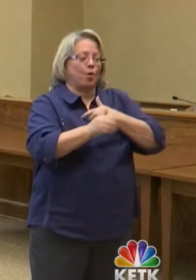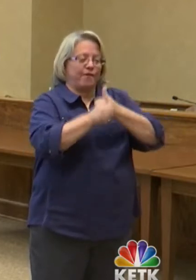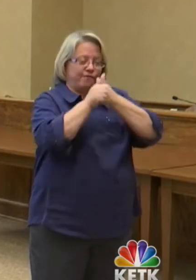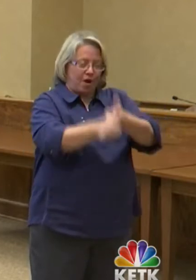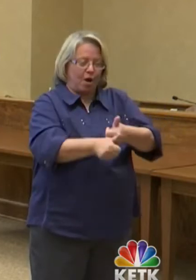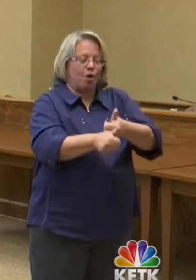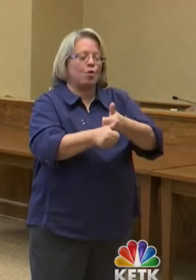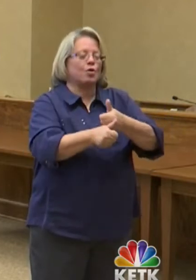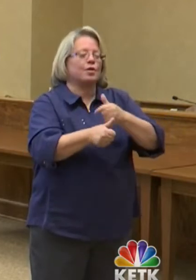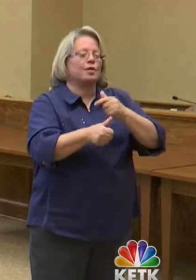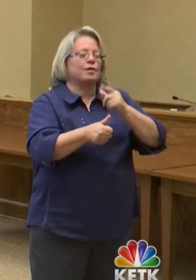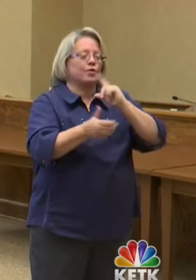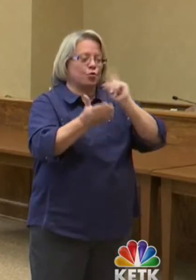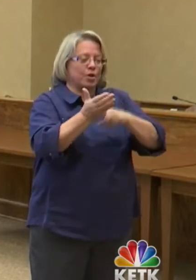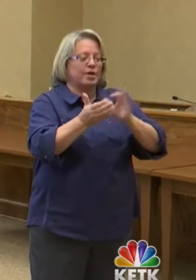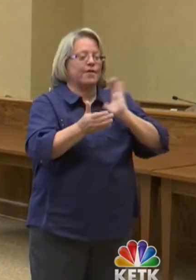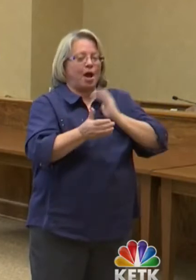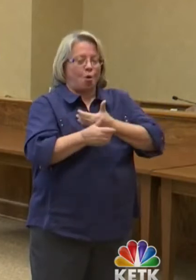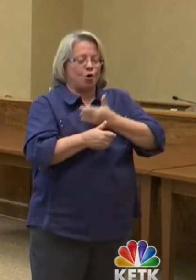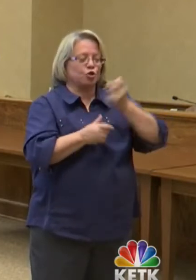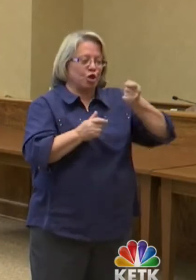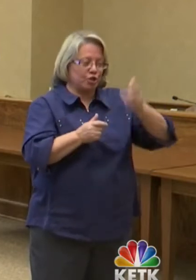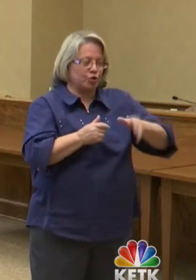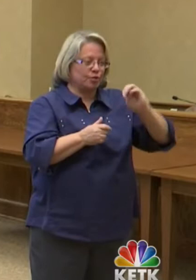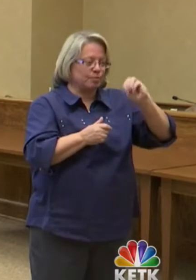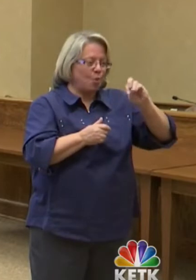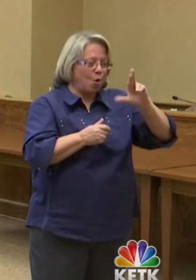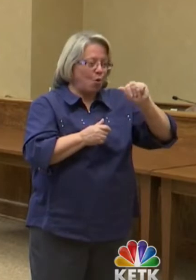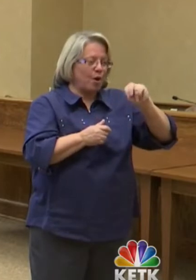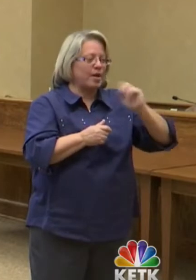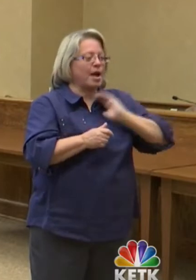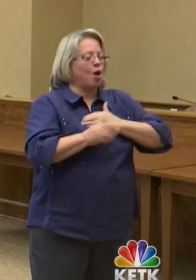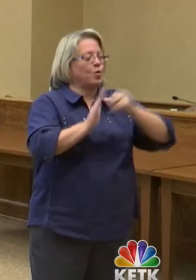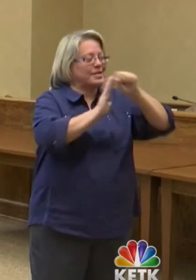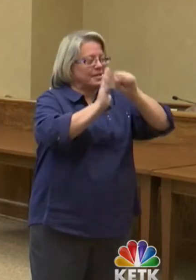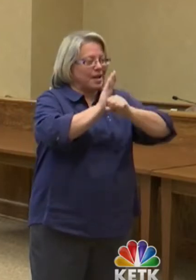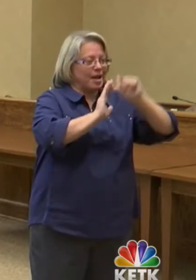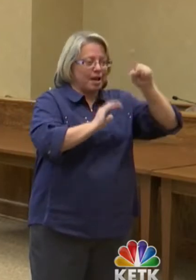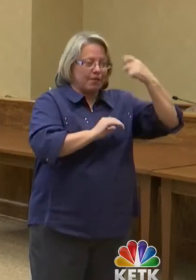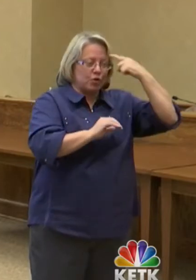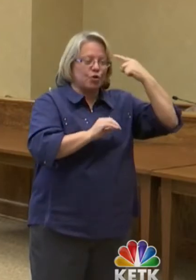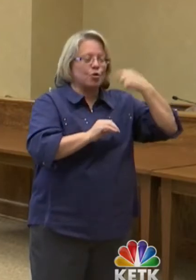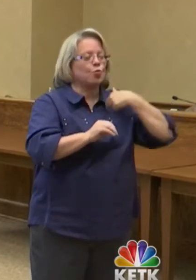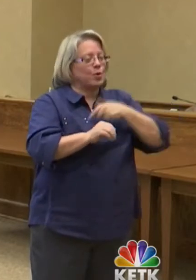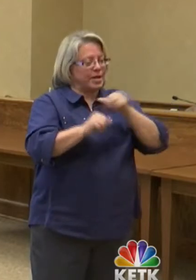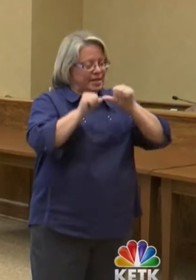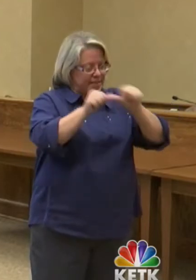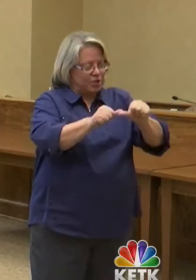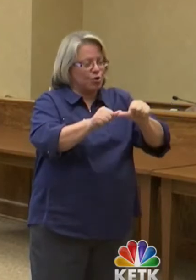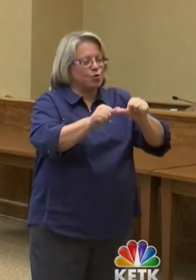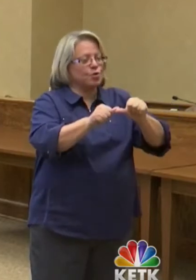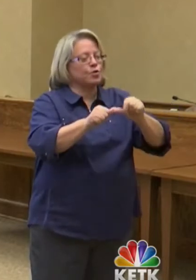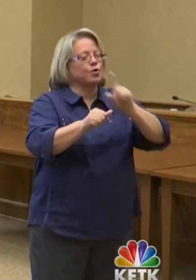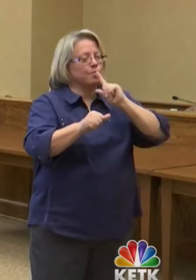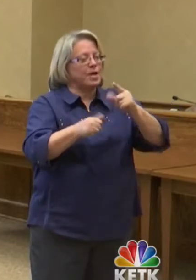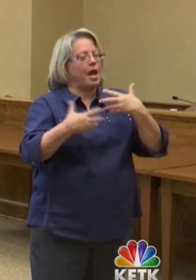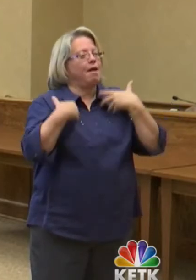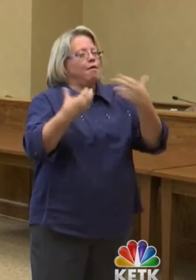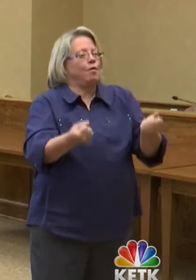HELP THEM IN WAYS THEY CAN'T DO AT THIS TIME. WANT TO ENCOURAGE OUR FAITH-BASED COMMITTEE WE WILL